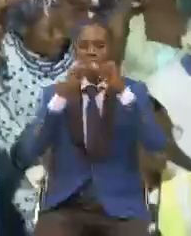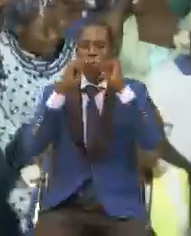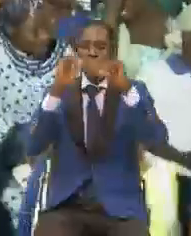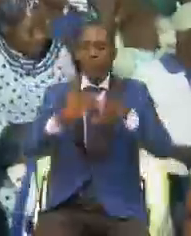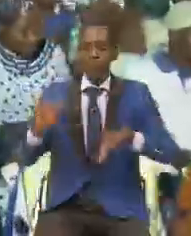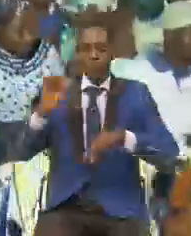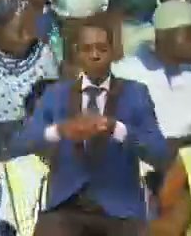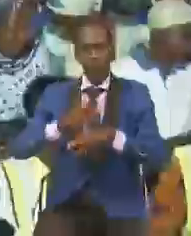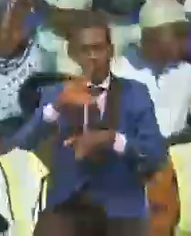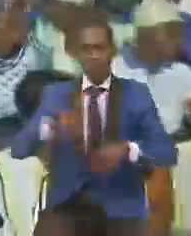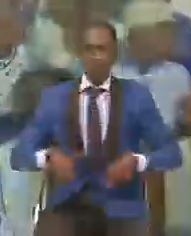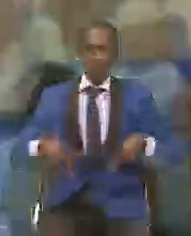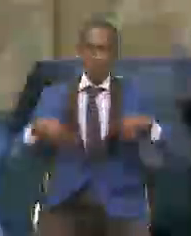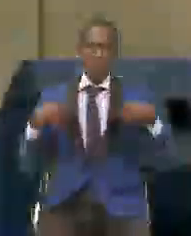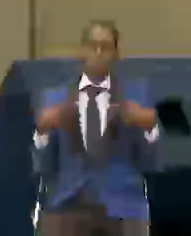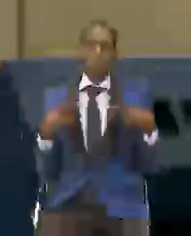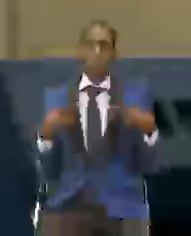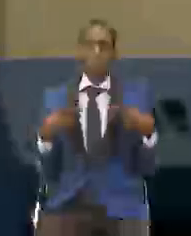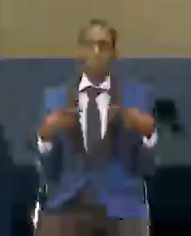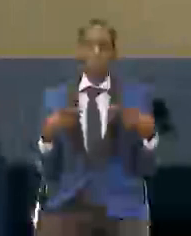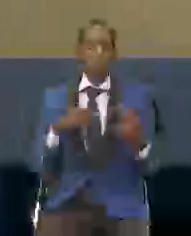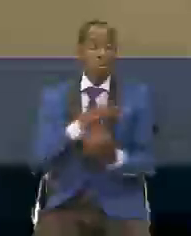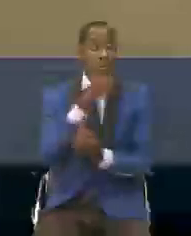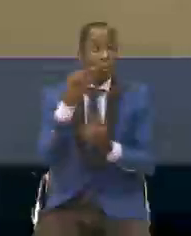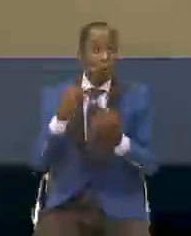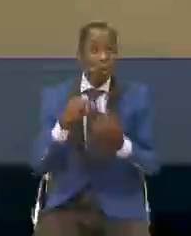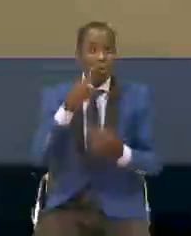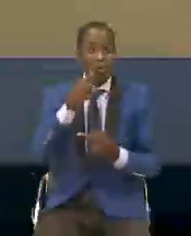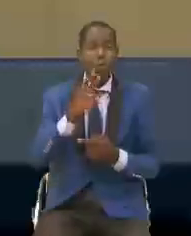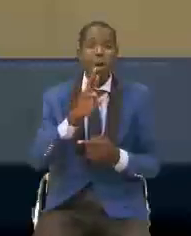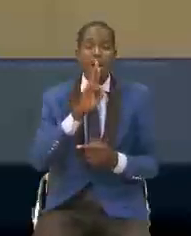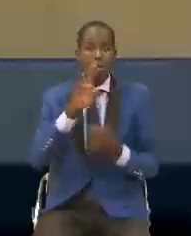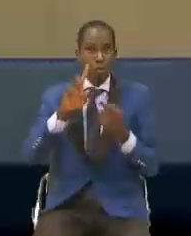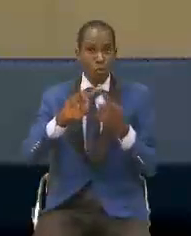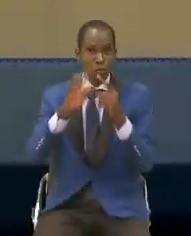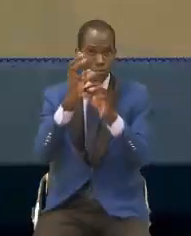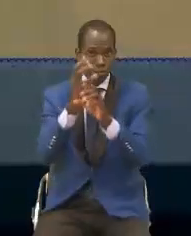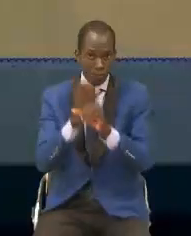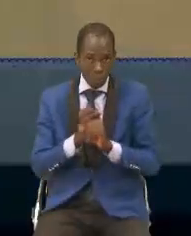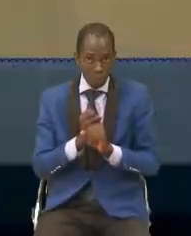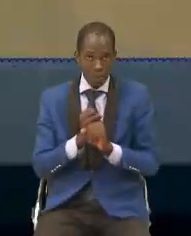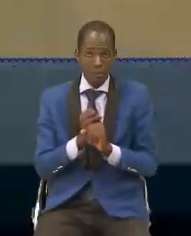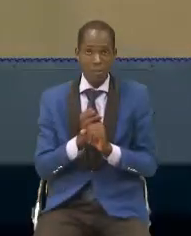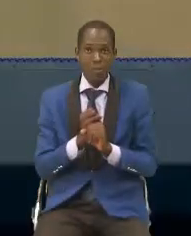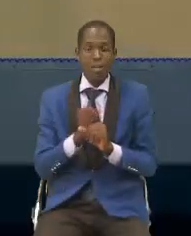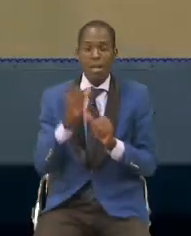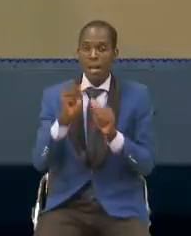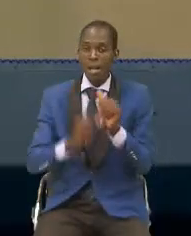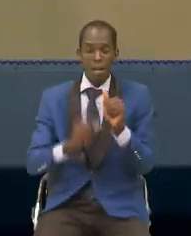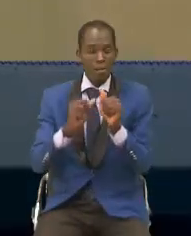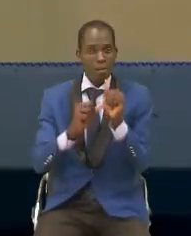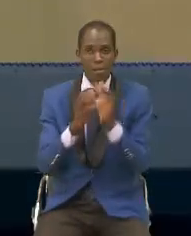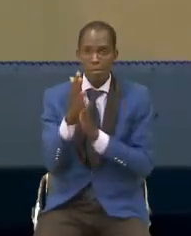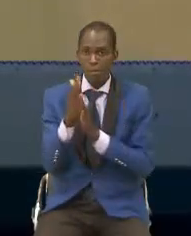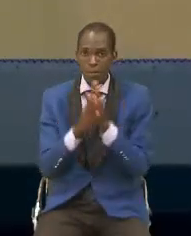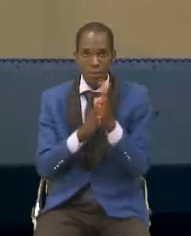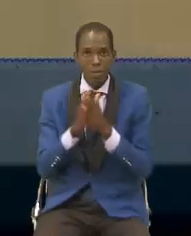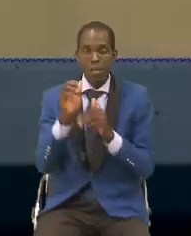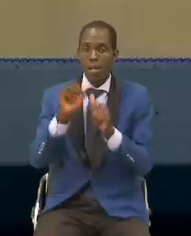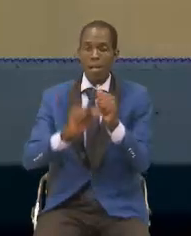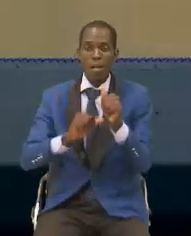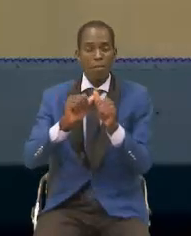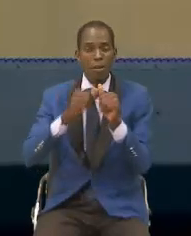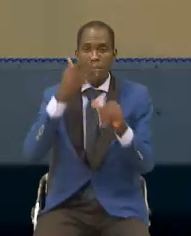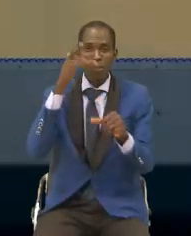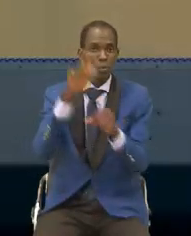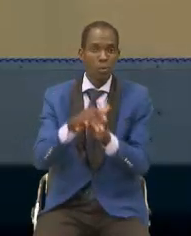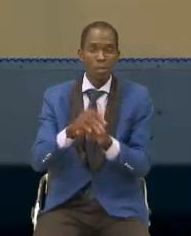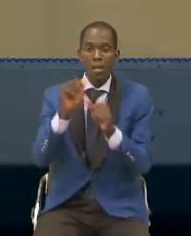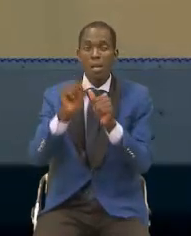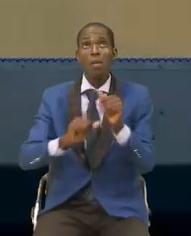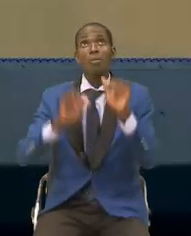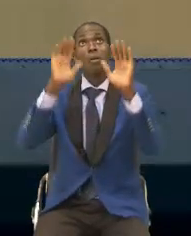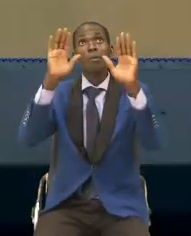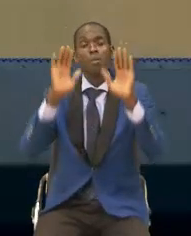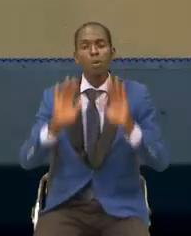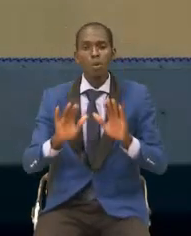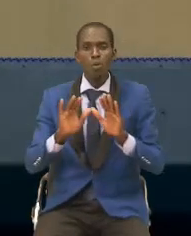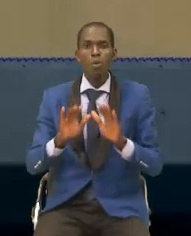miracles upon your life blessings upon your life when you are to get every desire every promise